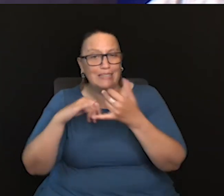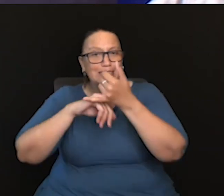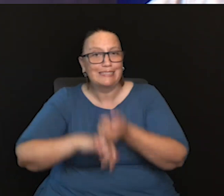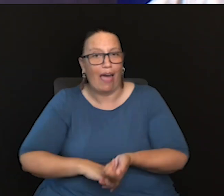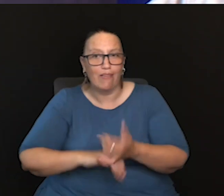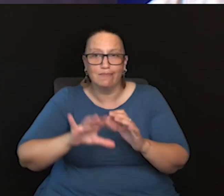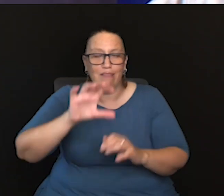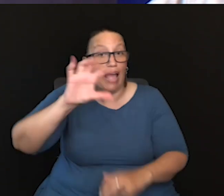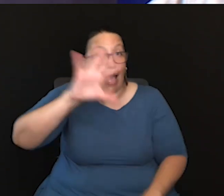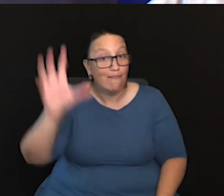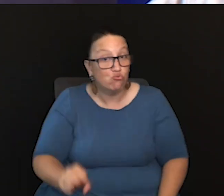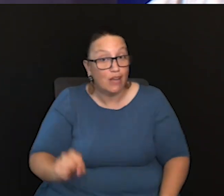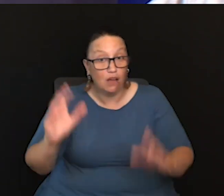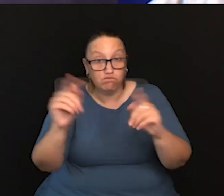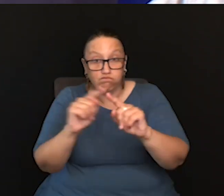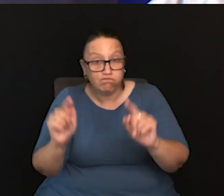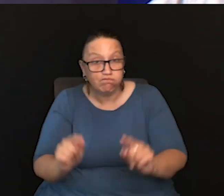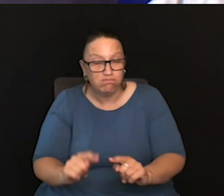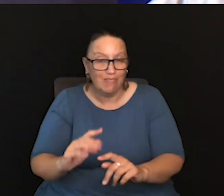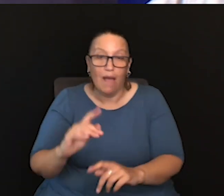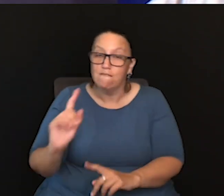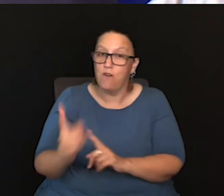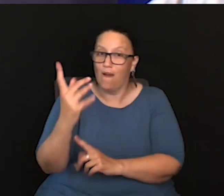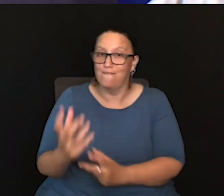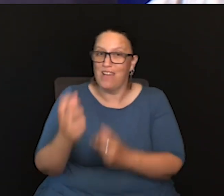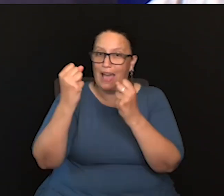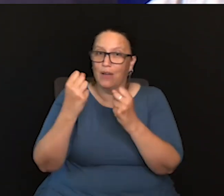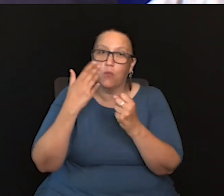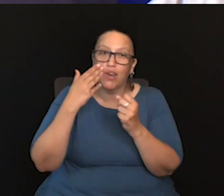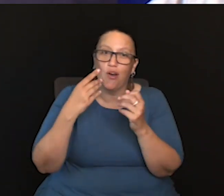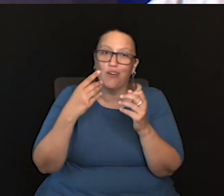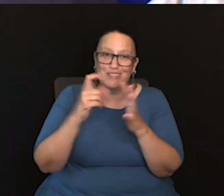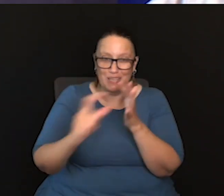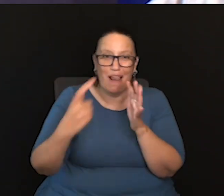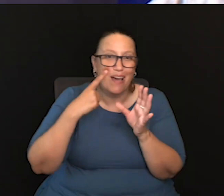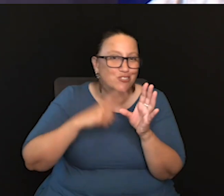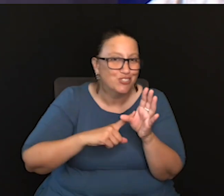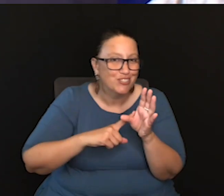and was first picked up in Australia in December last year in a patient in Queensland.